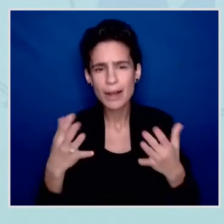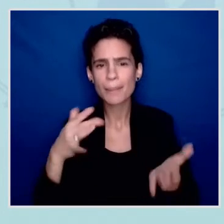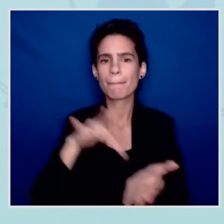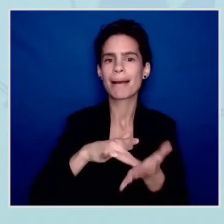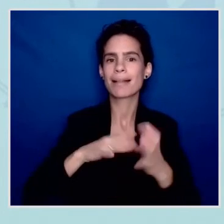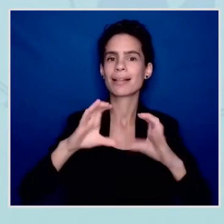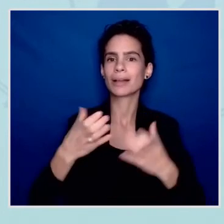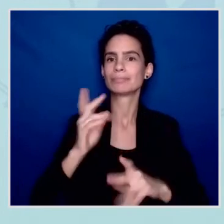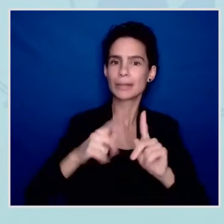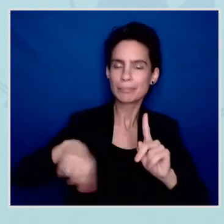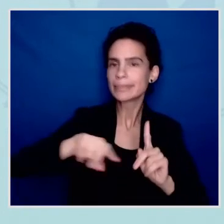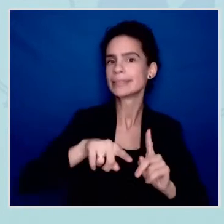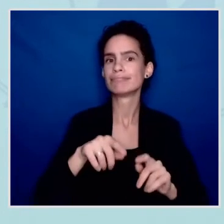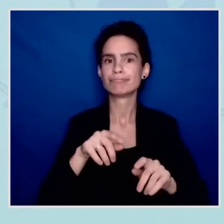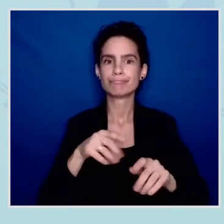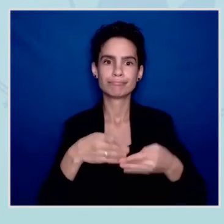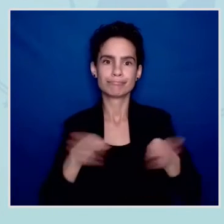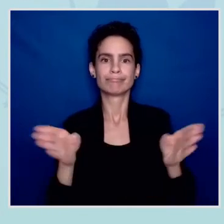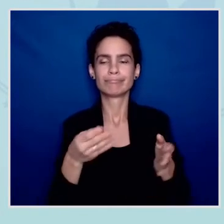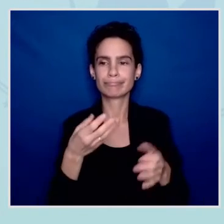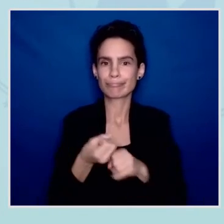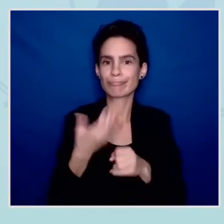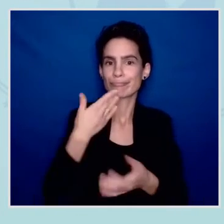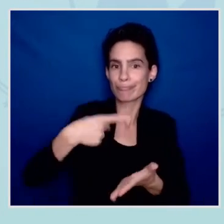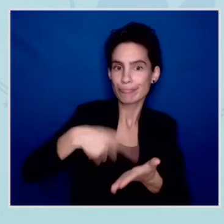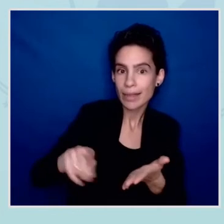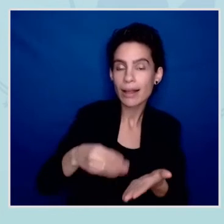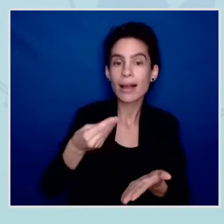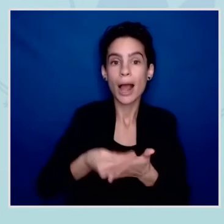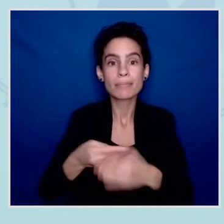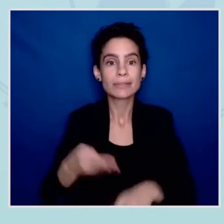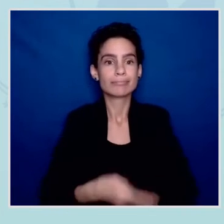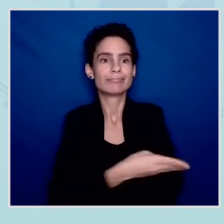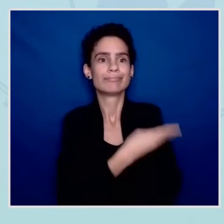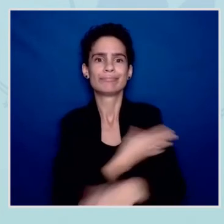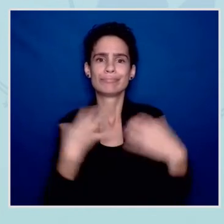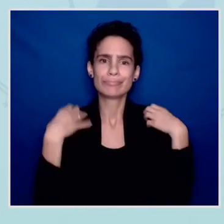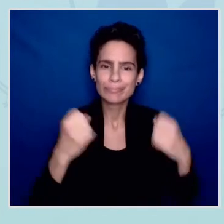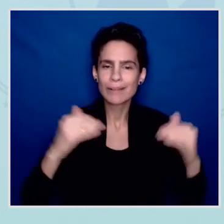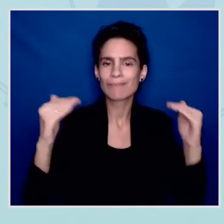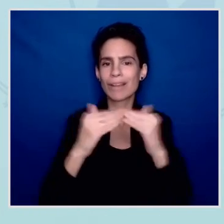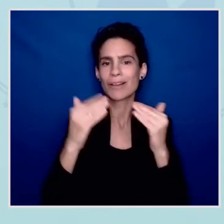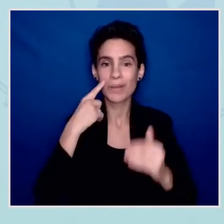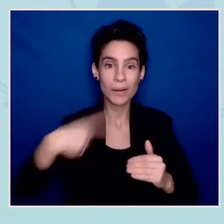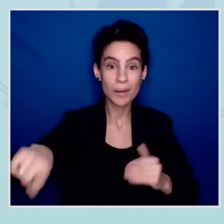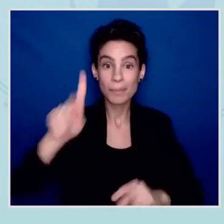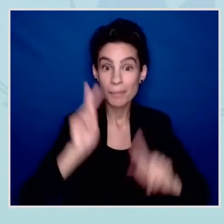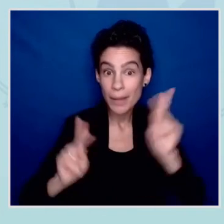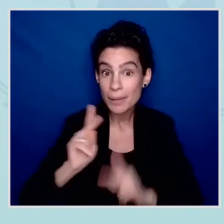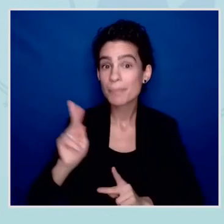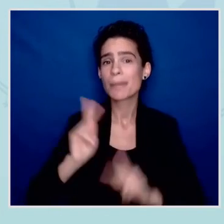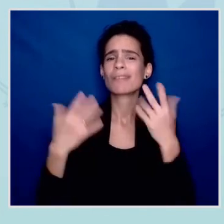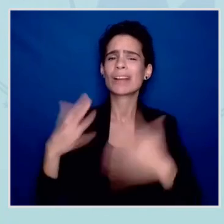WORKED WITH MANY OF THEM, WHO, TOGETHER WITH THE REST OF OUR ECONOMIC TEAM WILL HELP CREATE MILLIONS OF GOOD PAYING, UNION